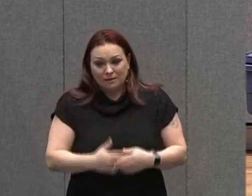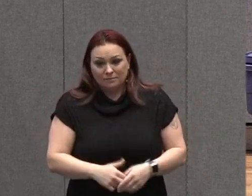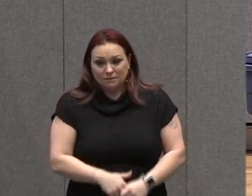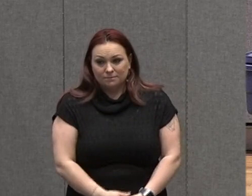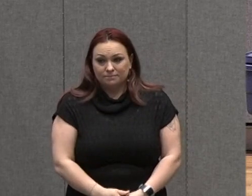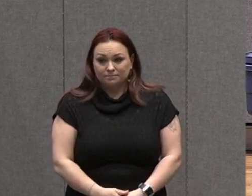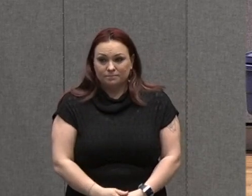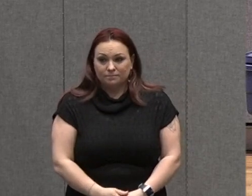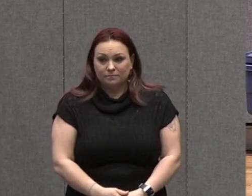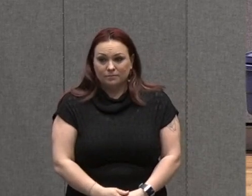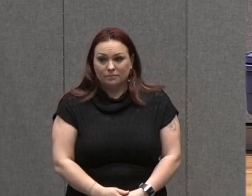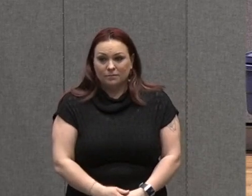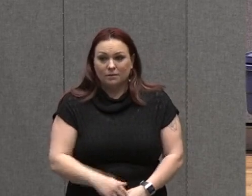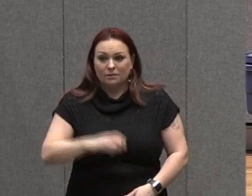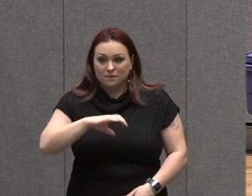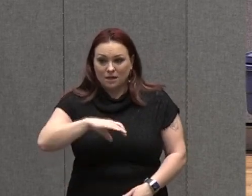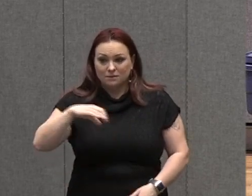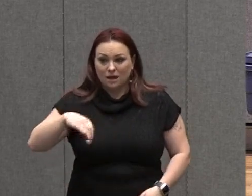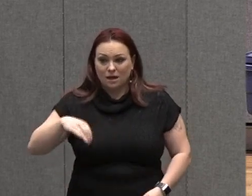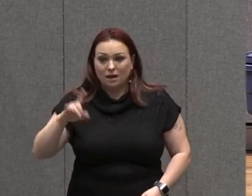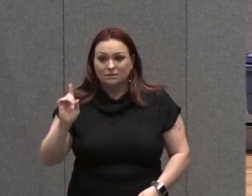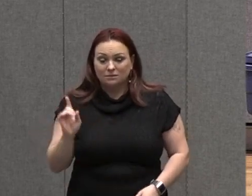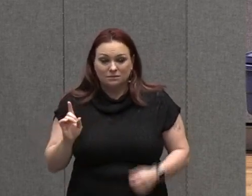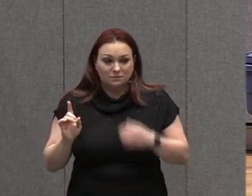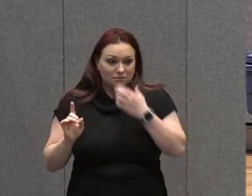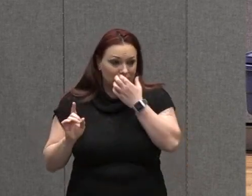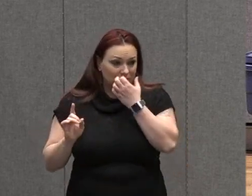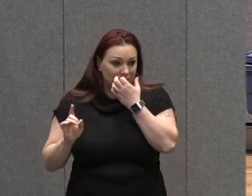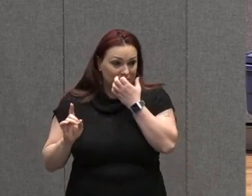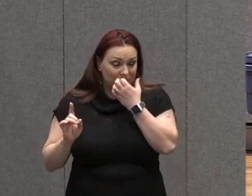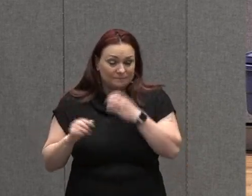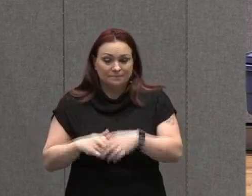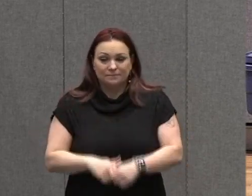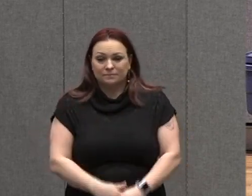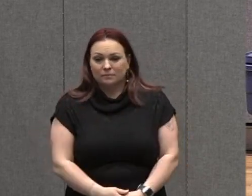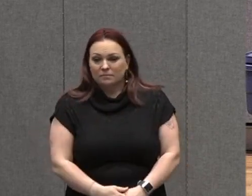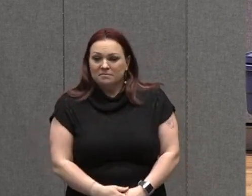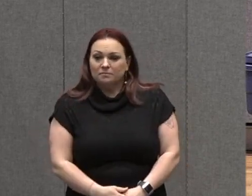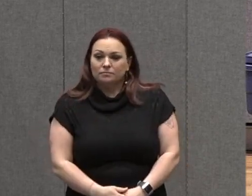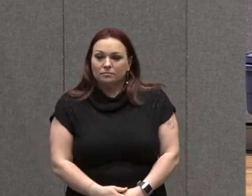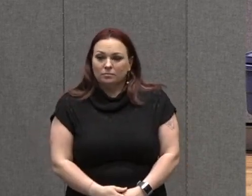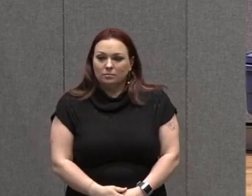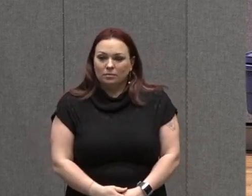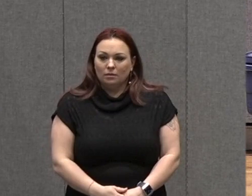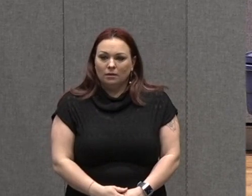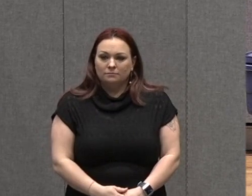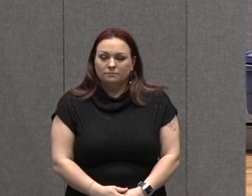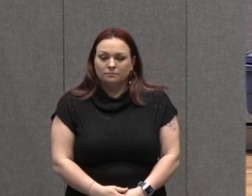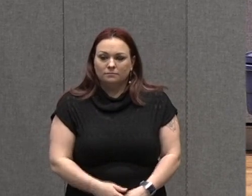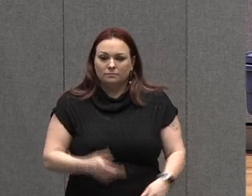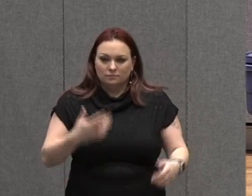So taka-tika tati tati. Lets end on ta again. Yeah it's so good to ta. To end on a--